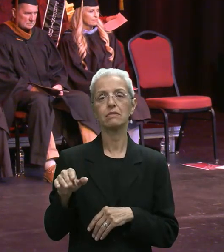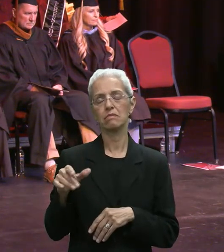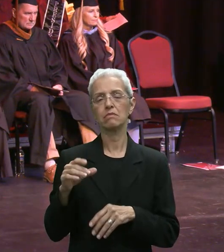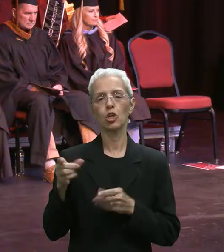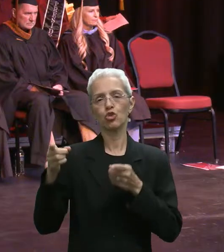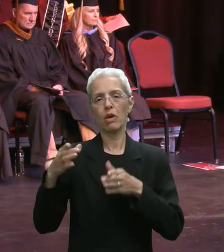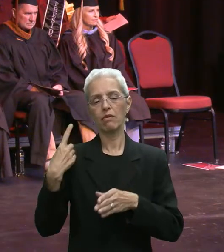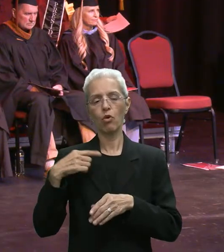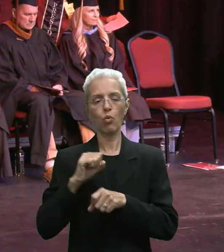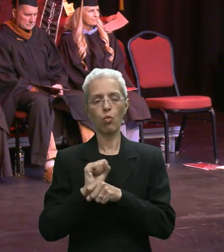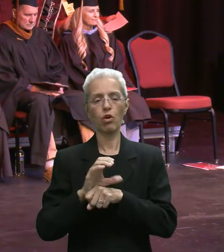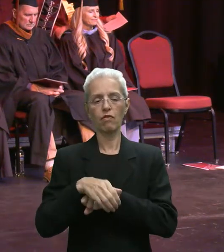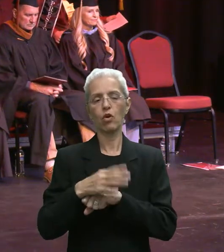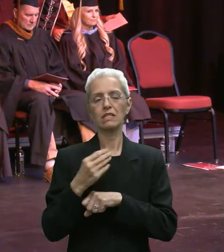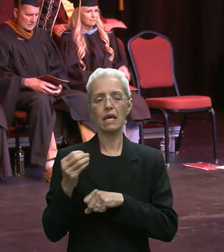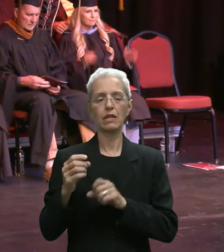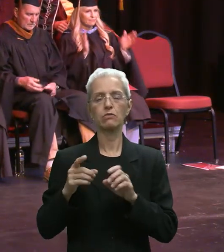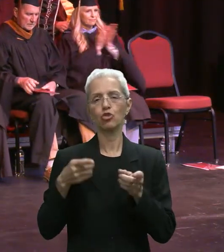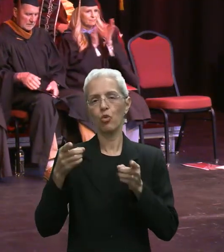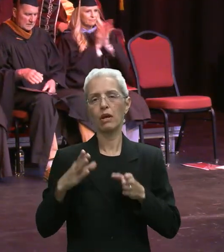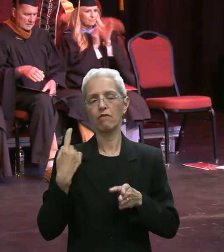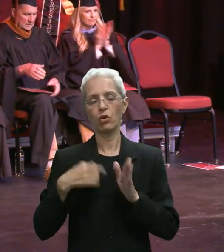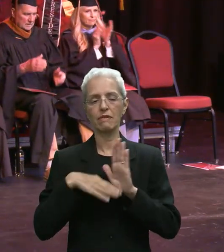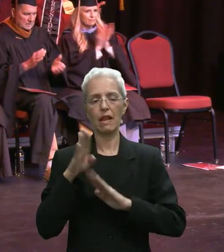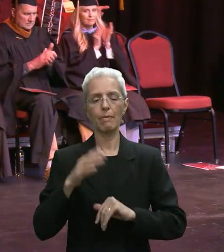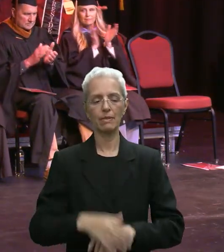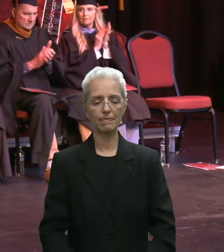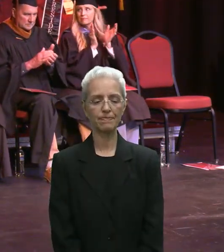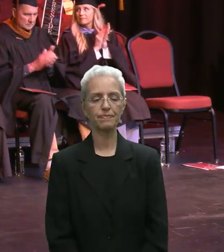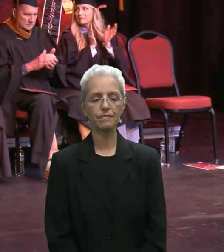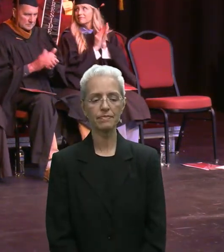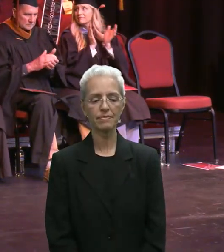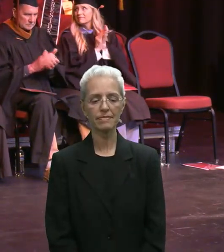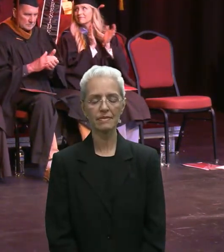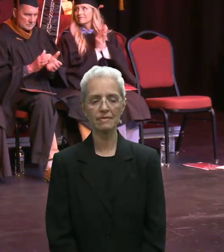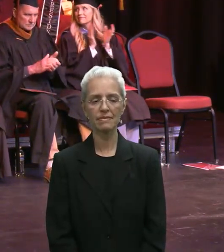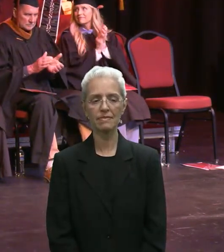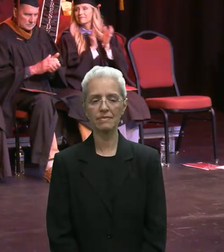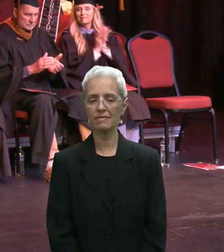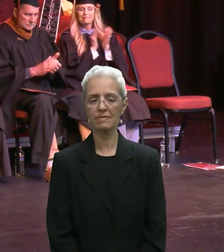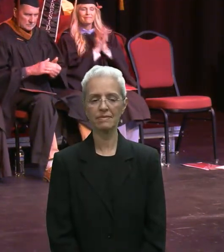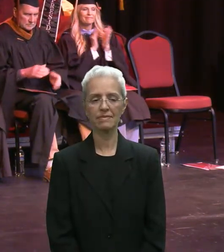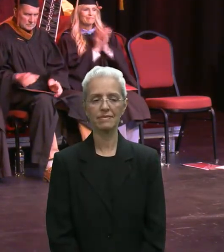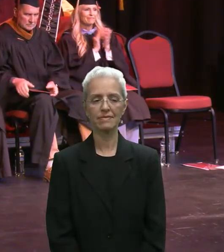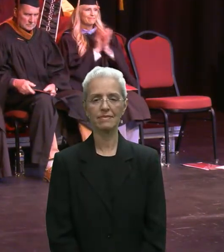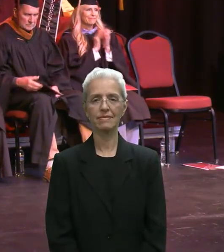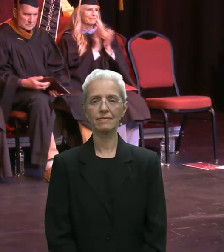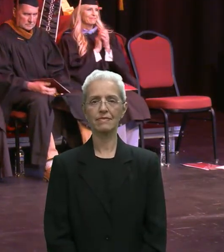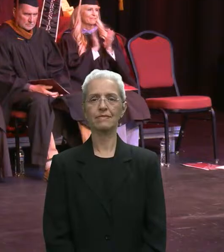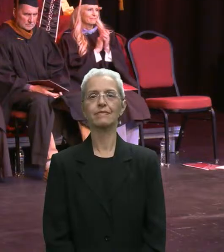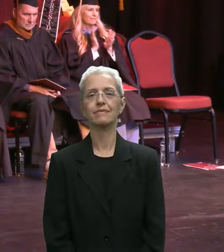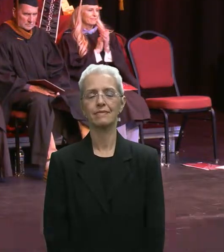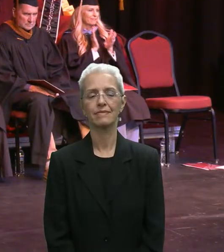the accomplishments of 848 students.